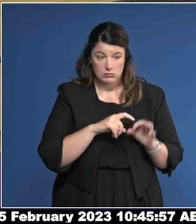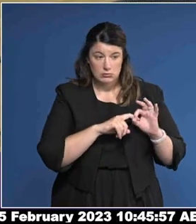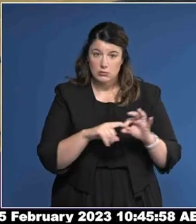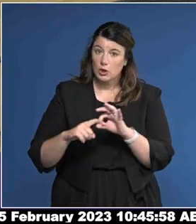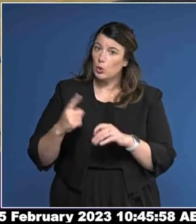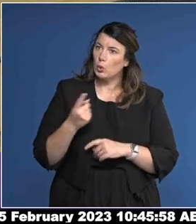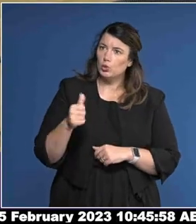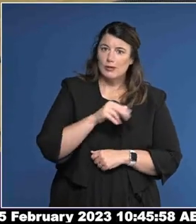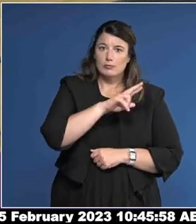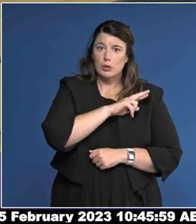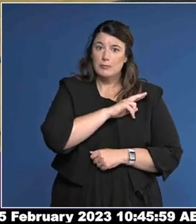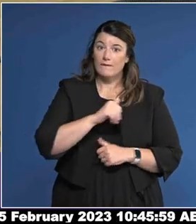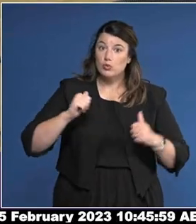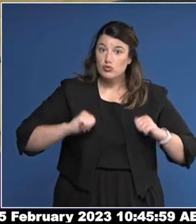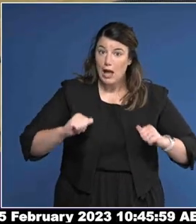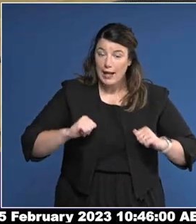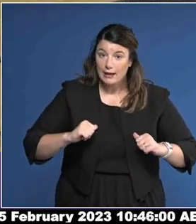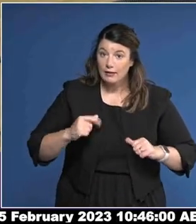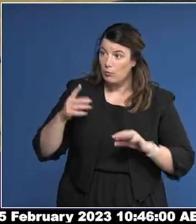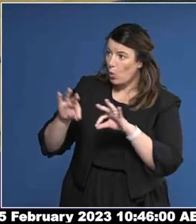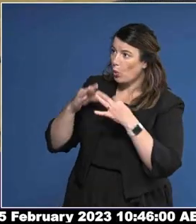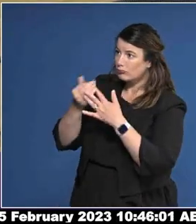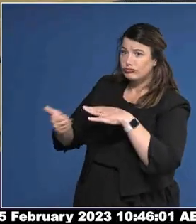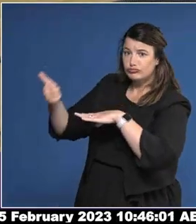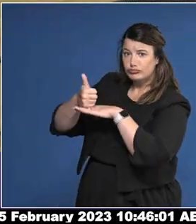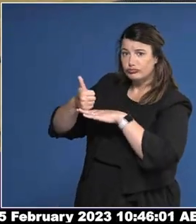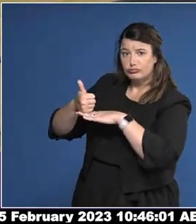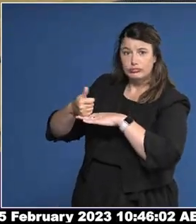Should it be the accrediting agencies that qualify a person?